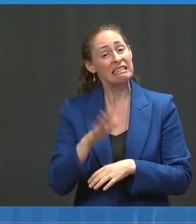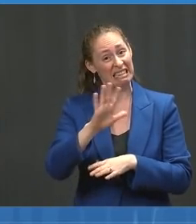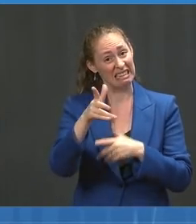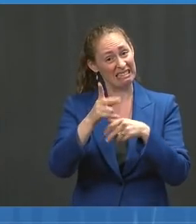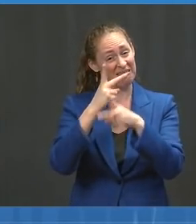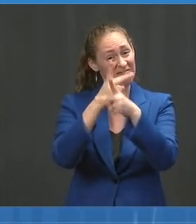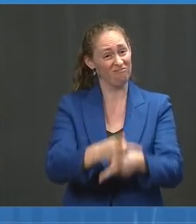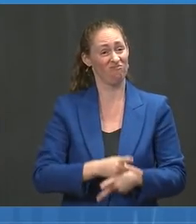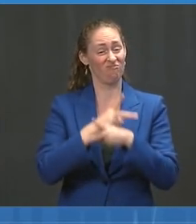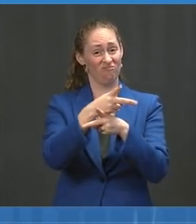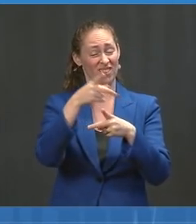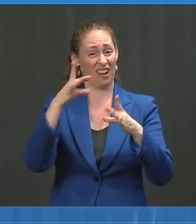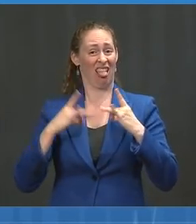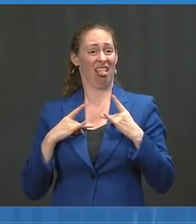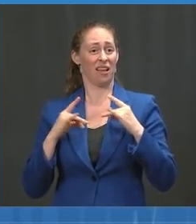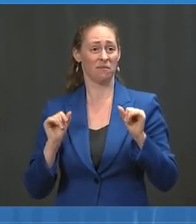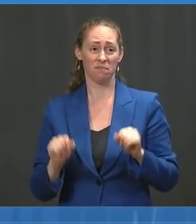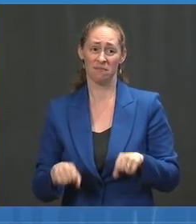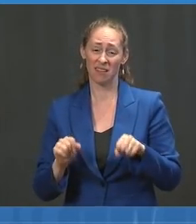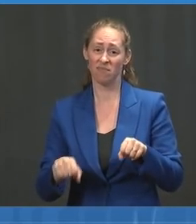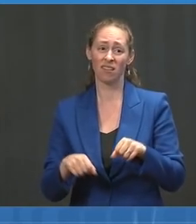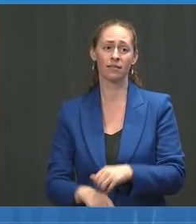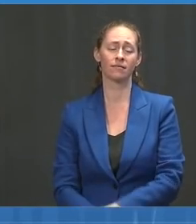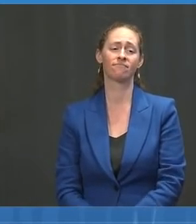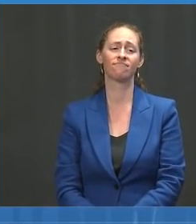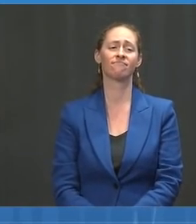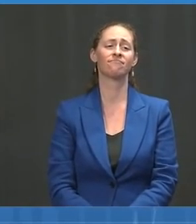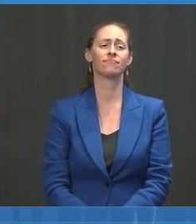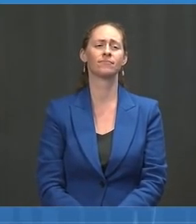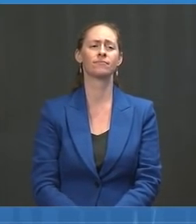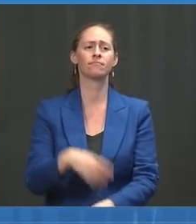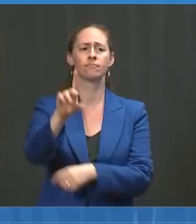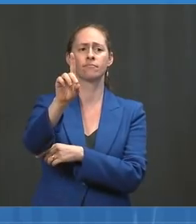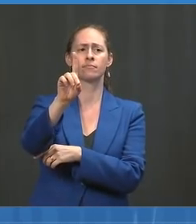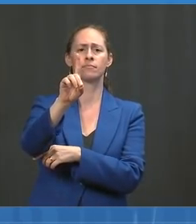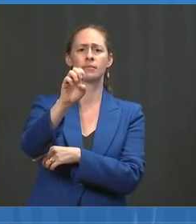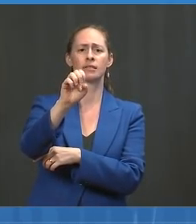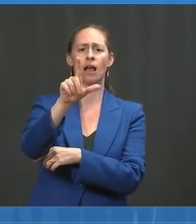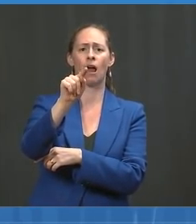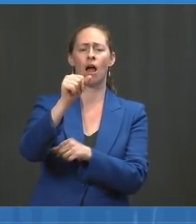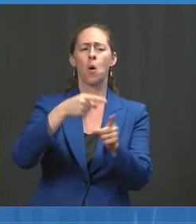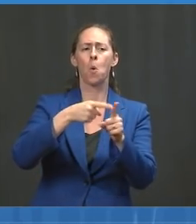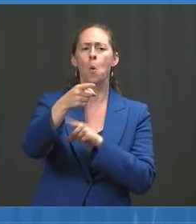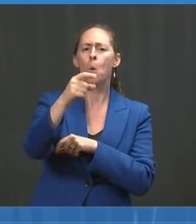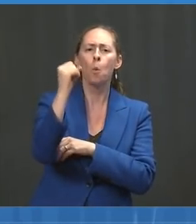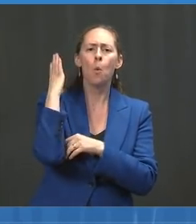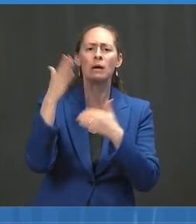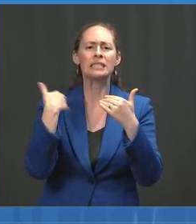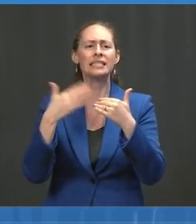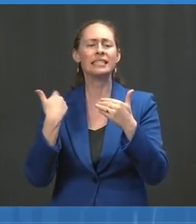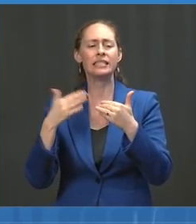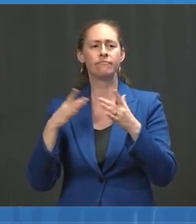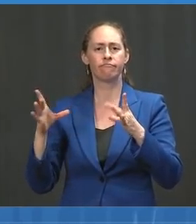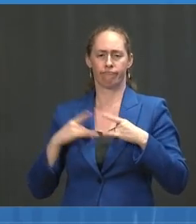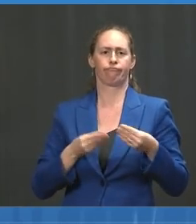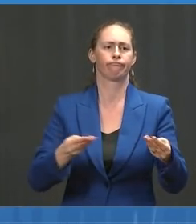The Delta variant of SARS-CoV-2 virus is highly transmissible, represents over 98 percent of COVID cases here